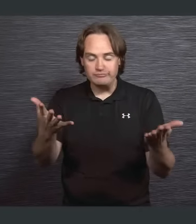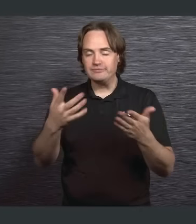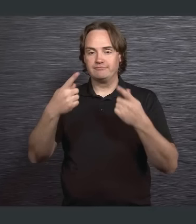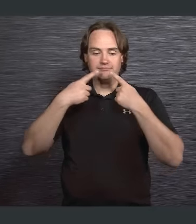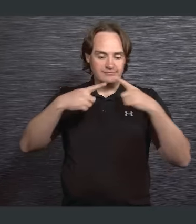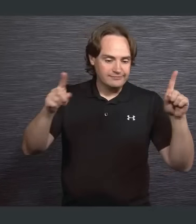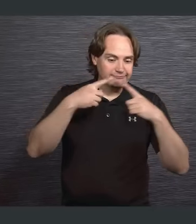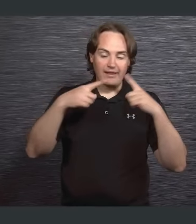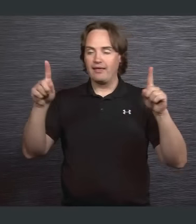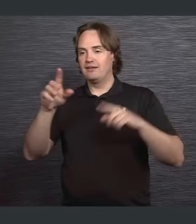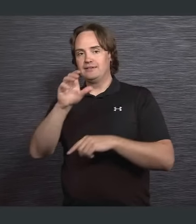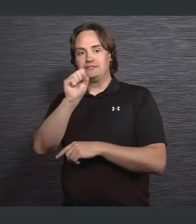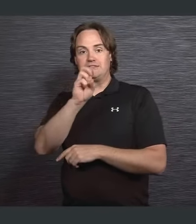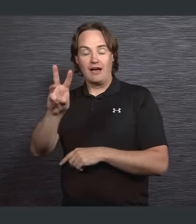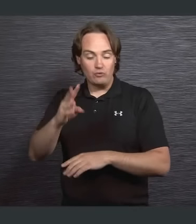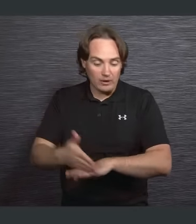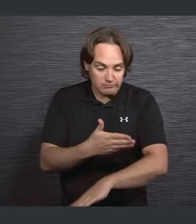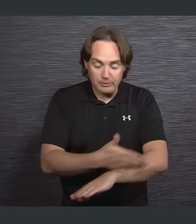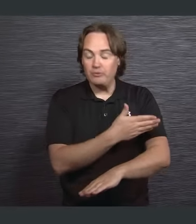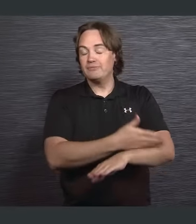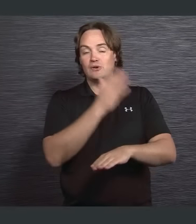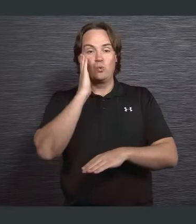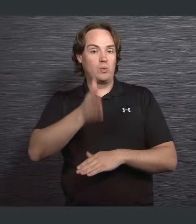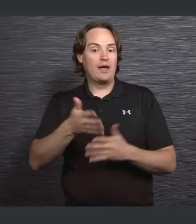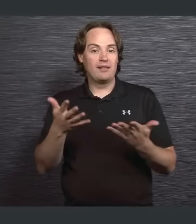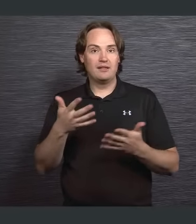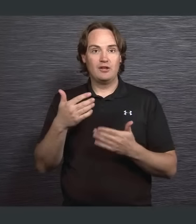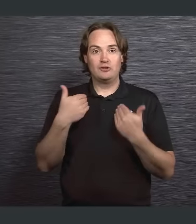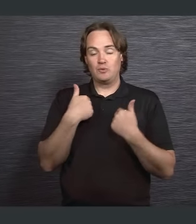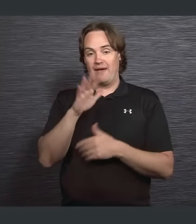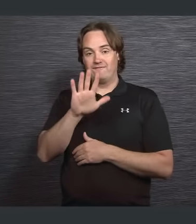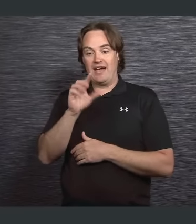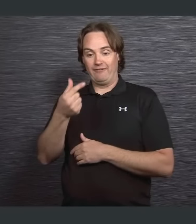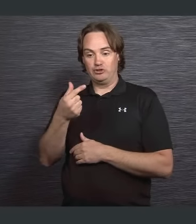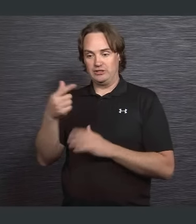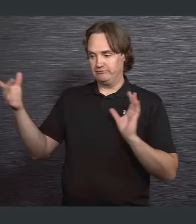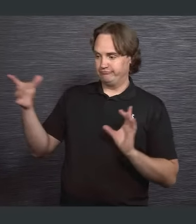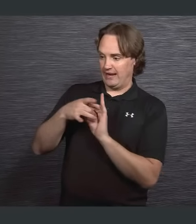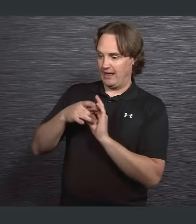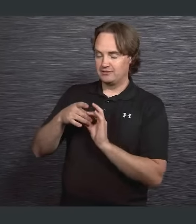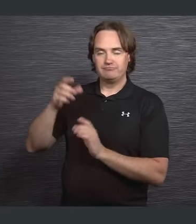new services via software updates over the network, including 5G connectivity.